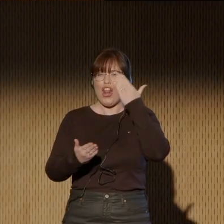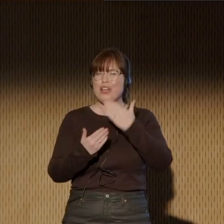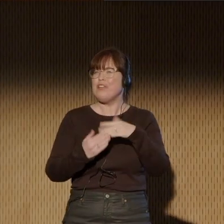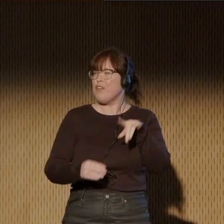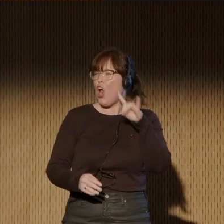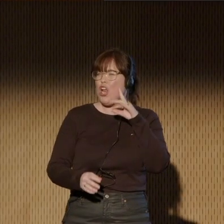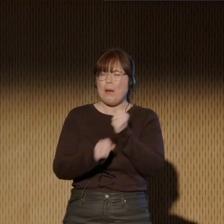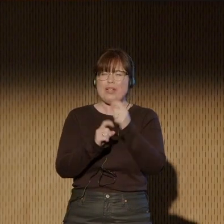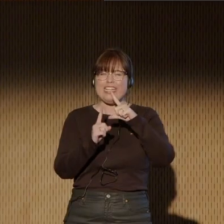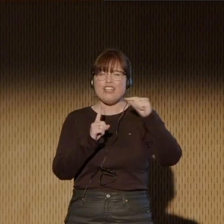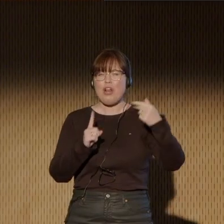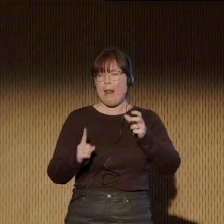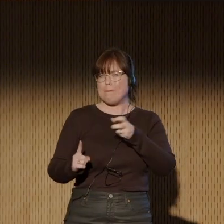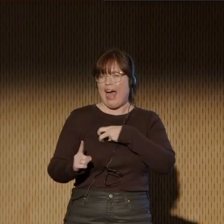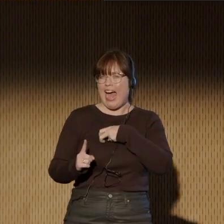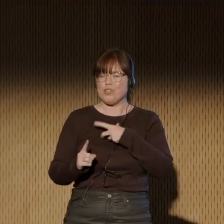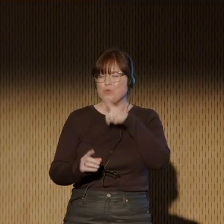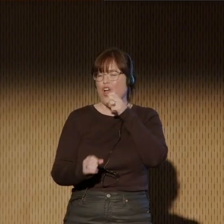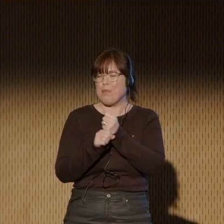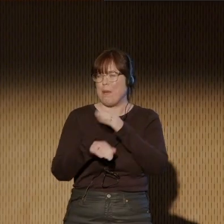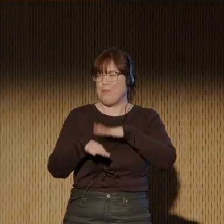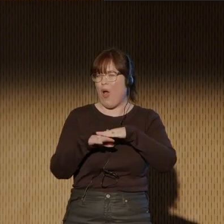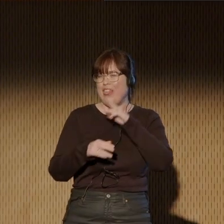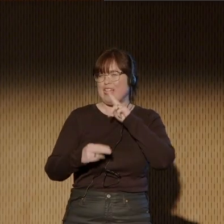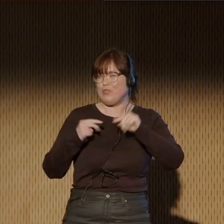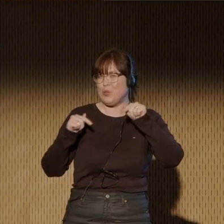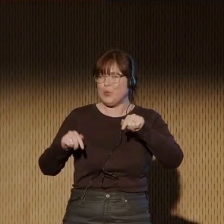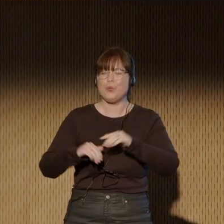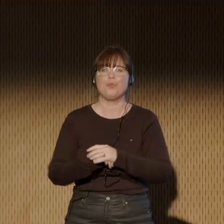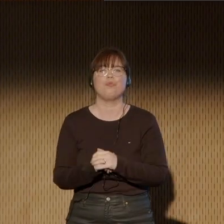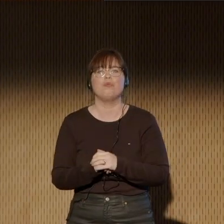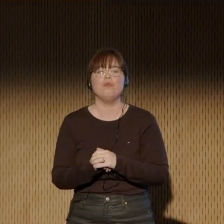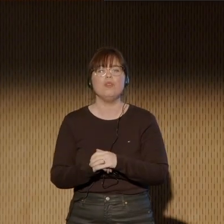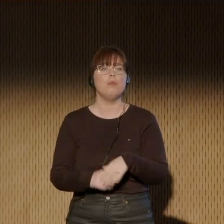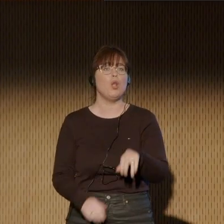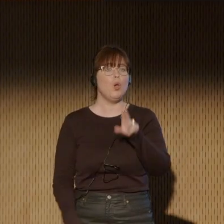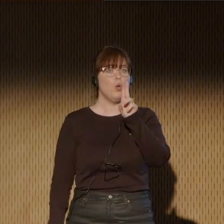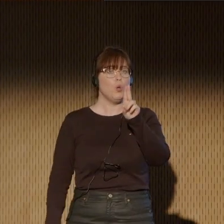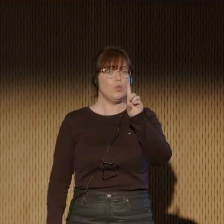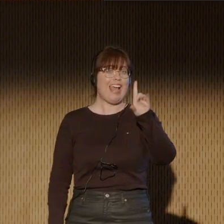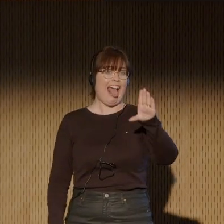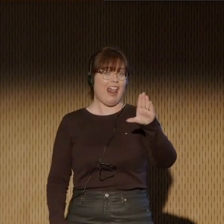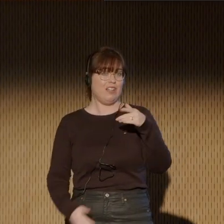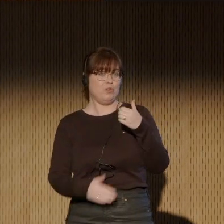but today, or this afternoon rather, we're going to talk about UDL: does it work? So our